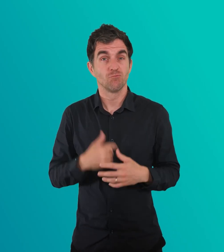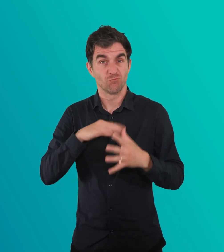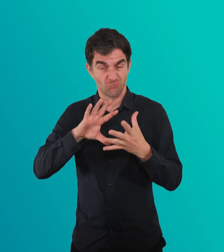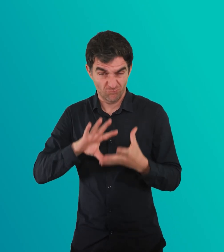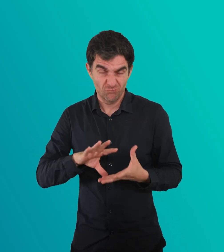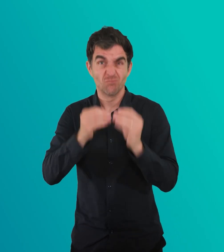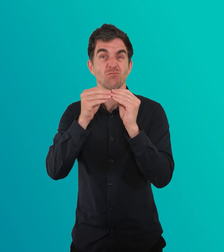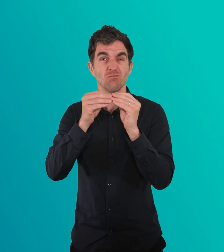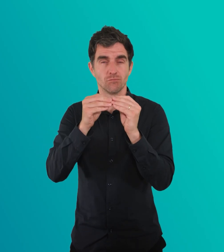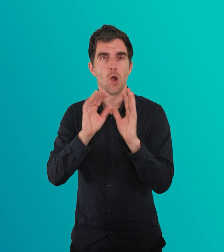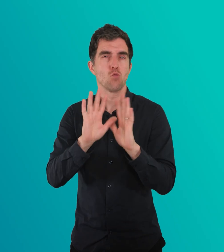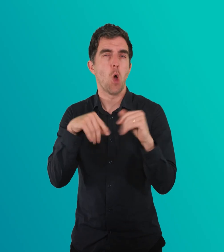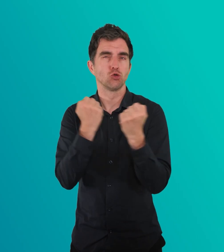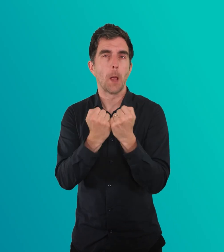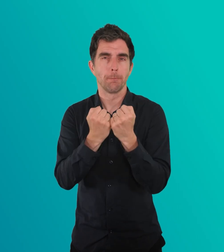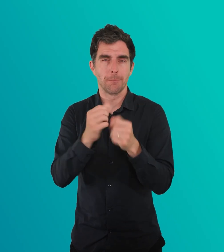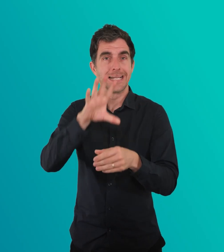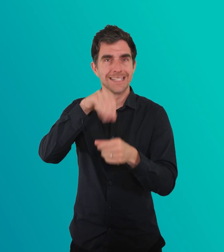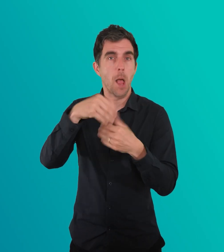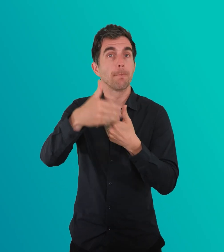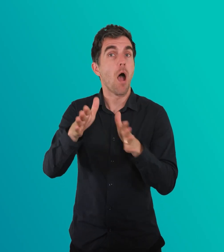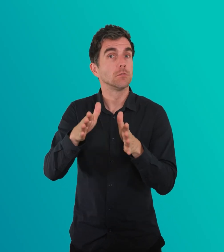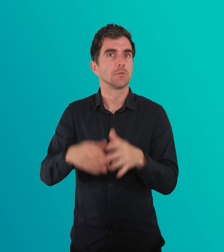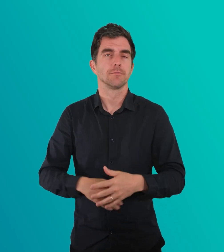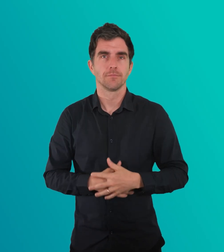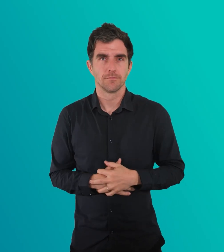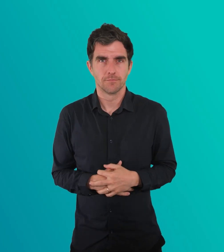developing a Workshop in a Box,